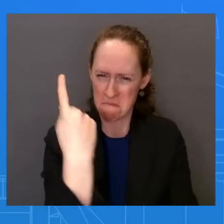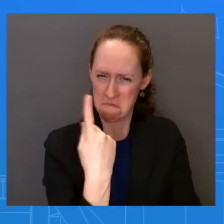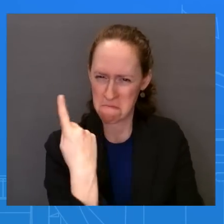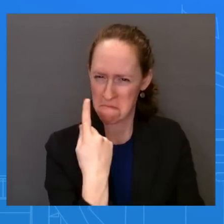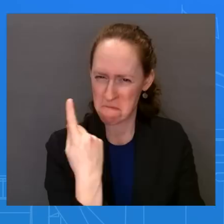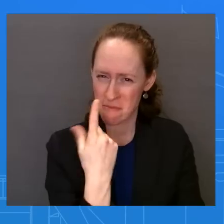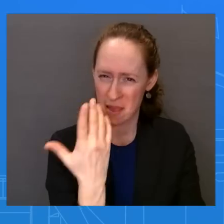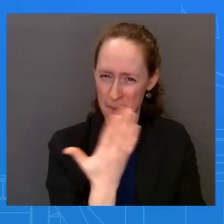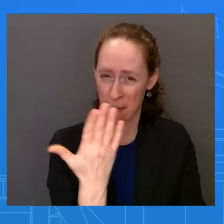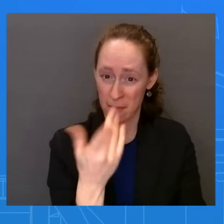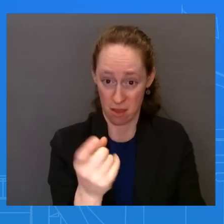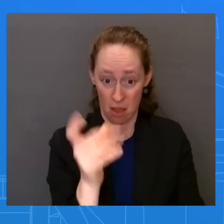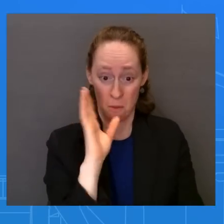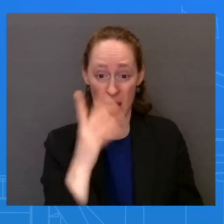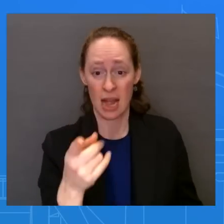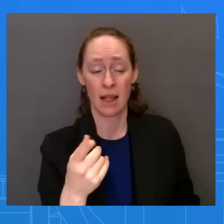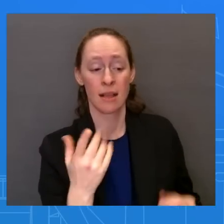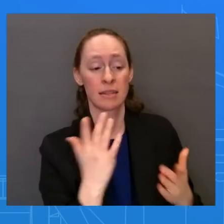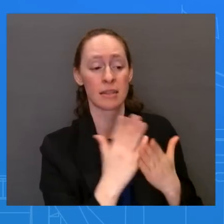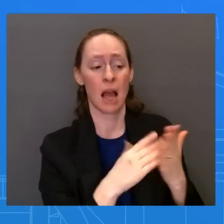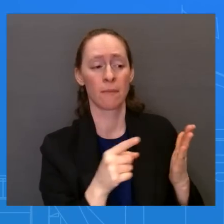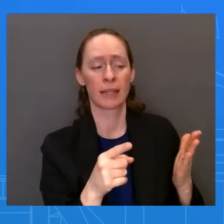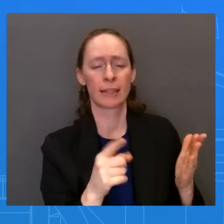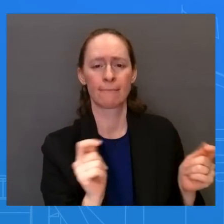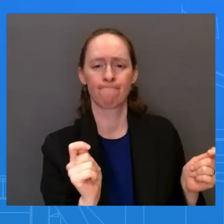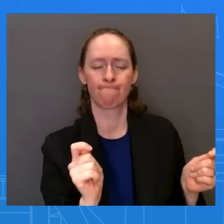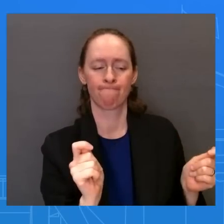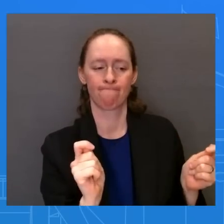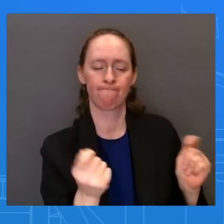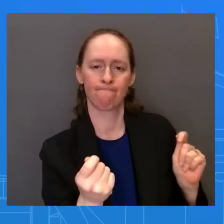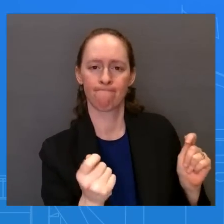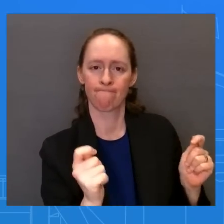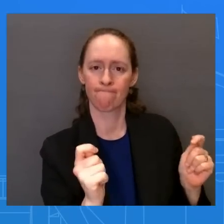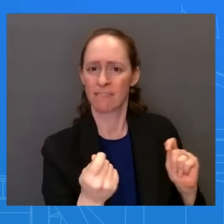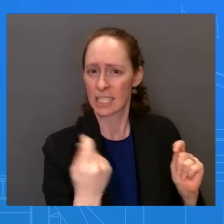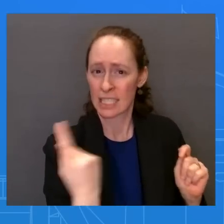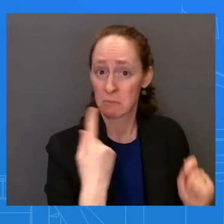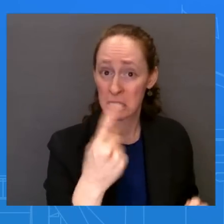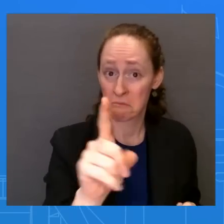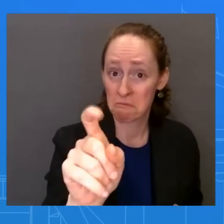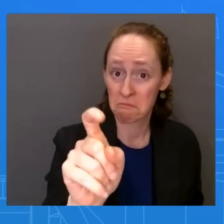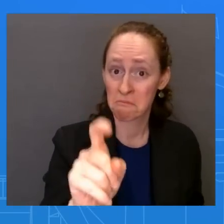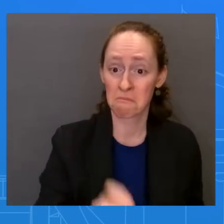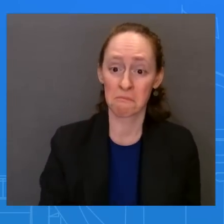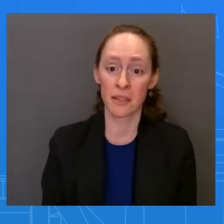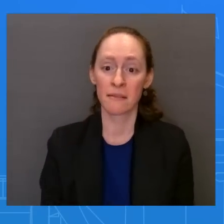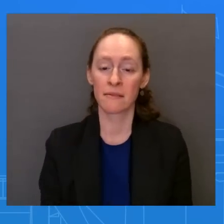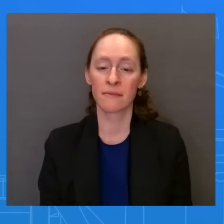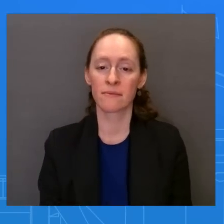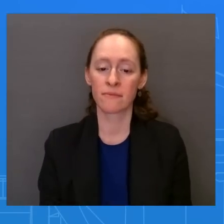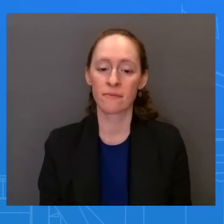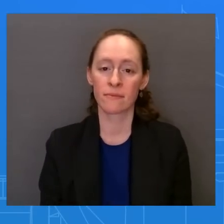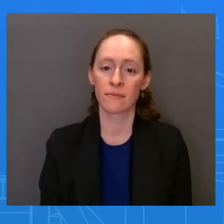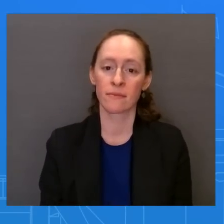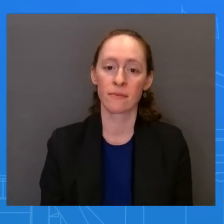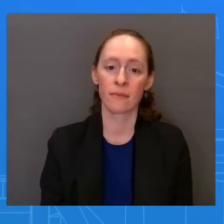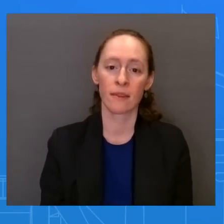We're up -- this is the time that -- that we're going to see Congress act on this. Don't have anything to share on specifics.